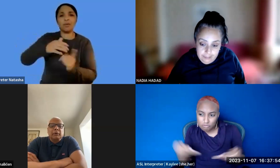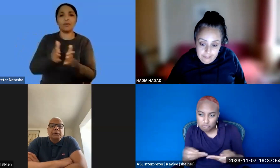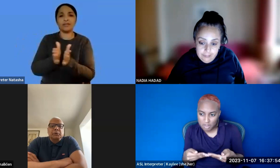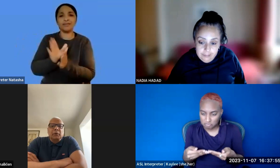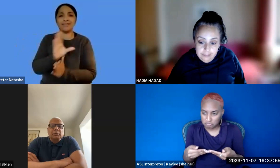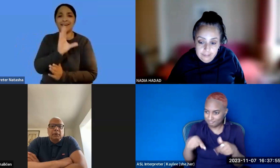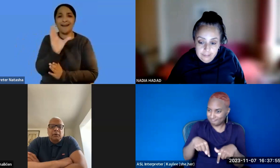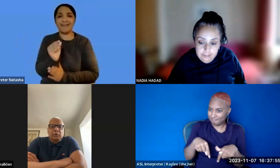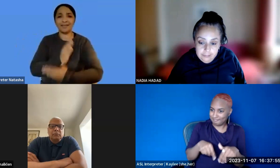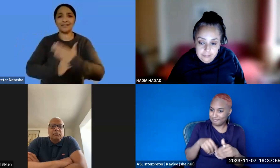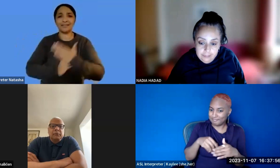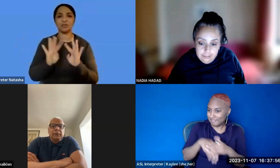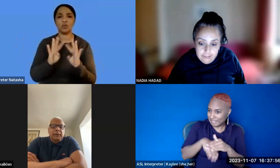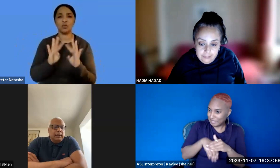For those who don't know,